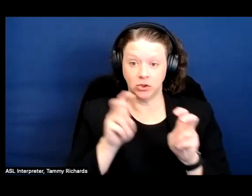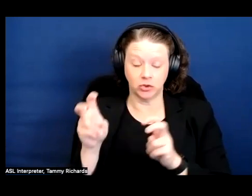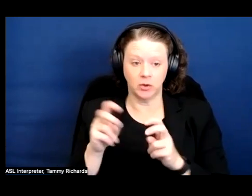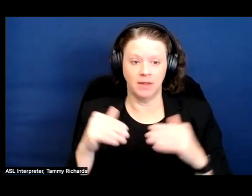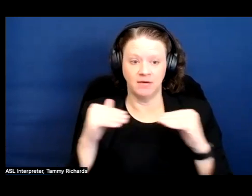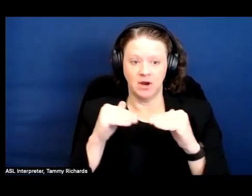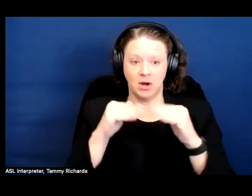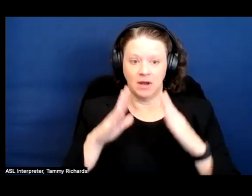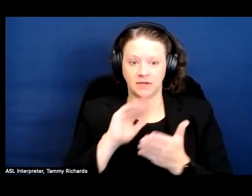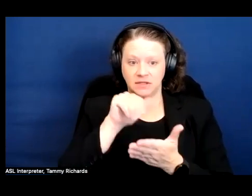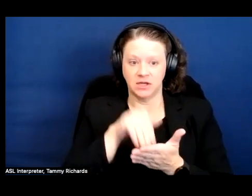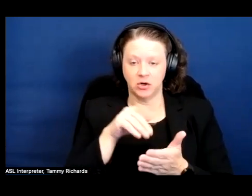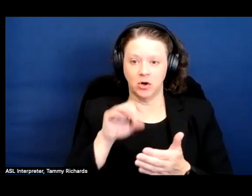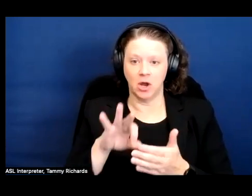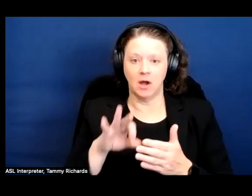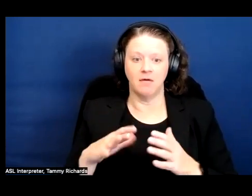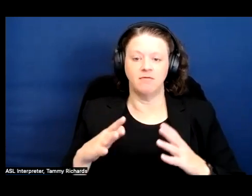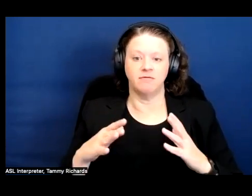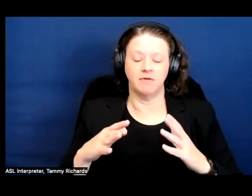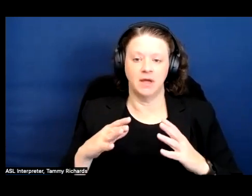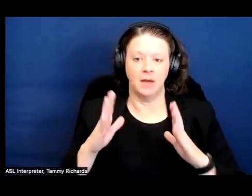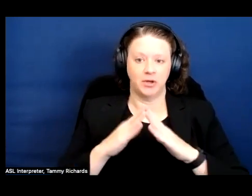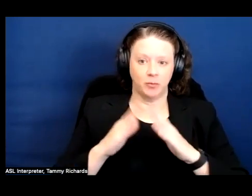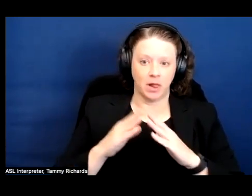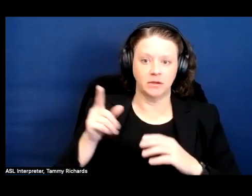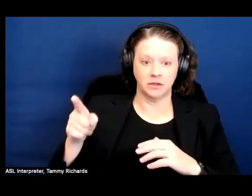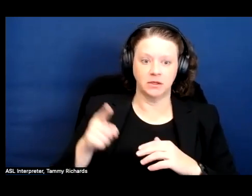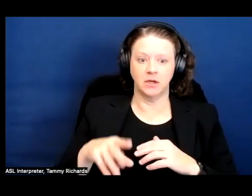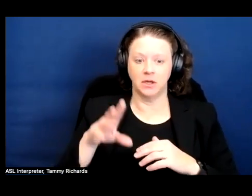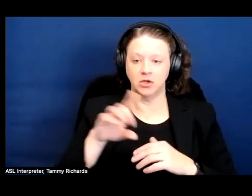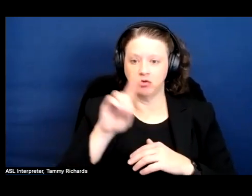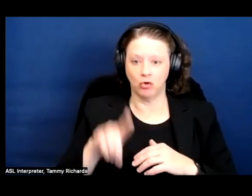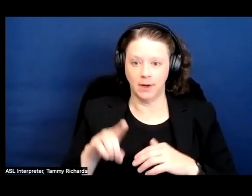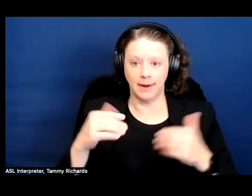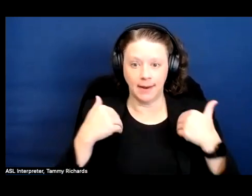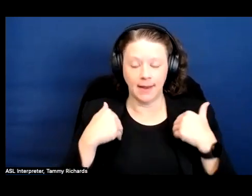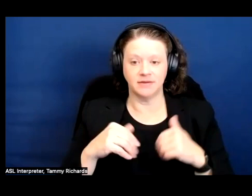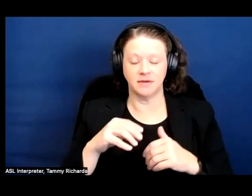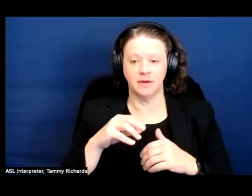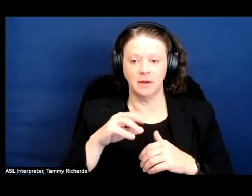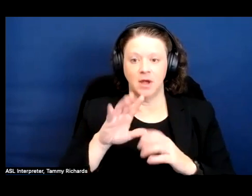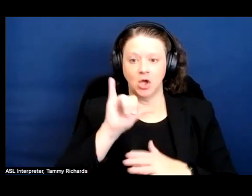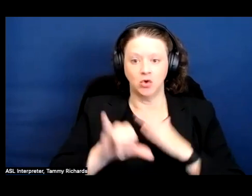and also to the HUD-DOJ joint statement, which provides that the Fair Housing Act does not require